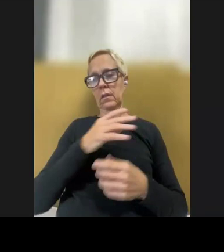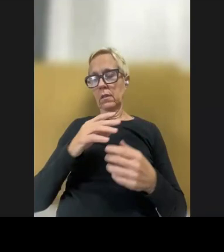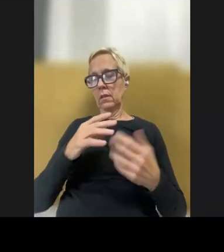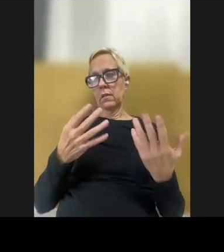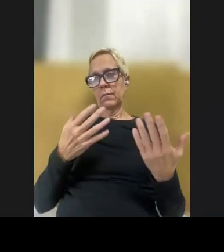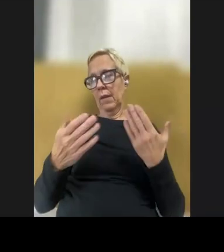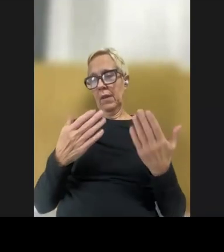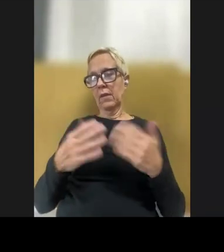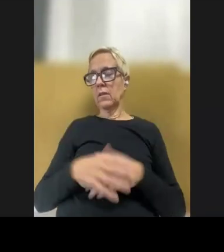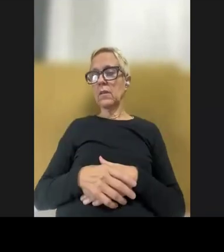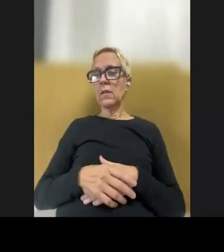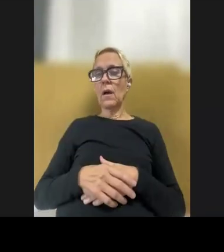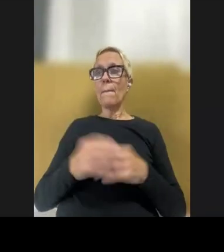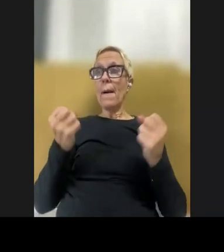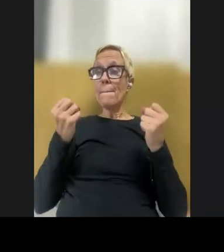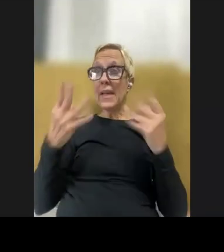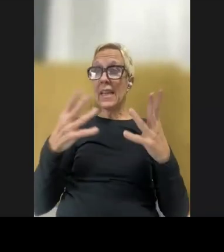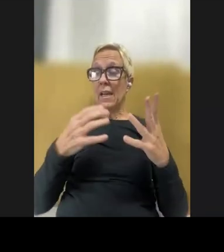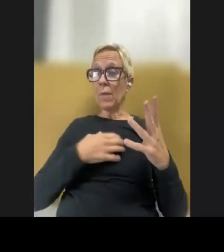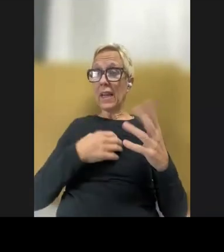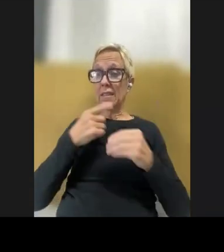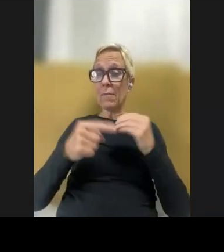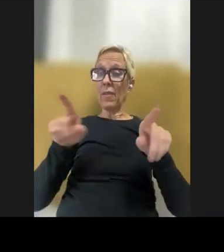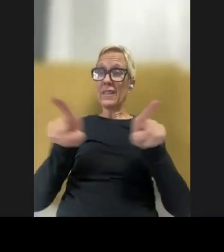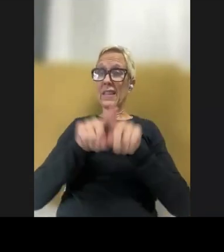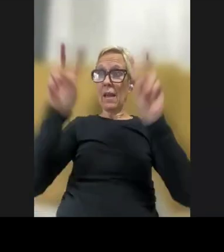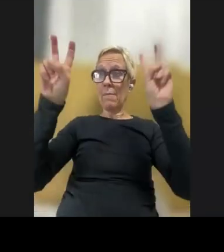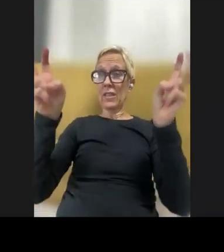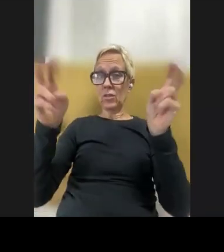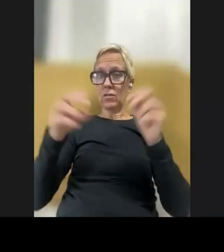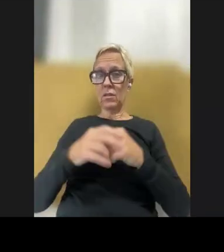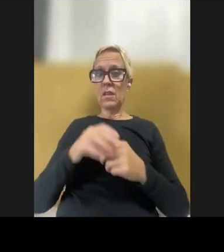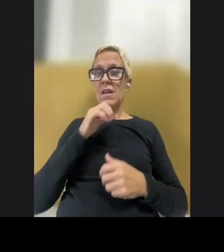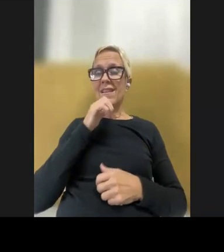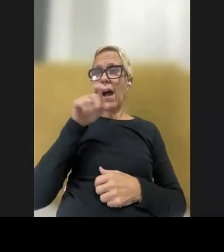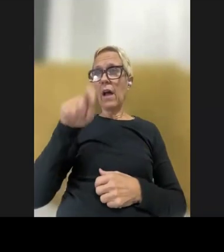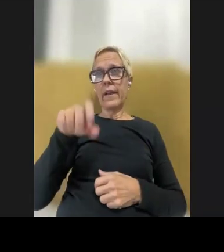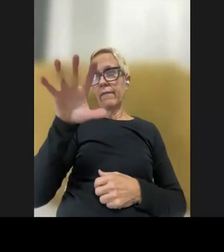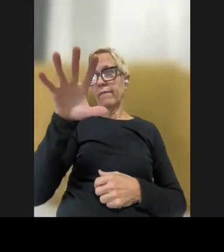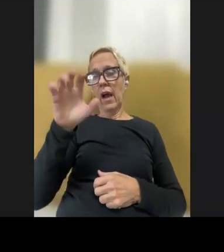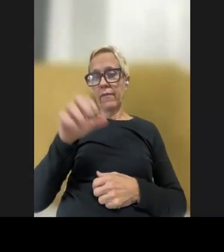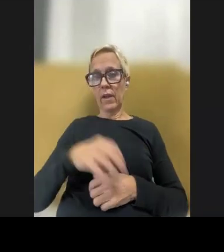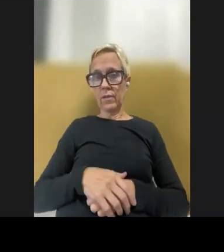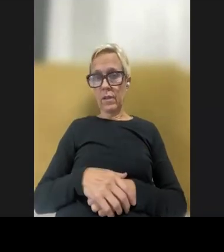You know one complaint usually isn't going to get much attention.